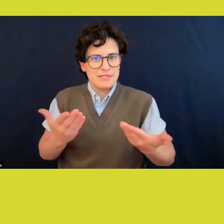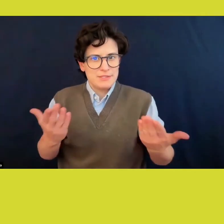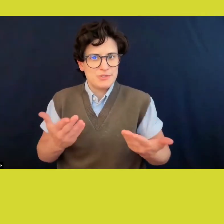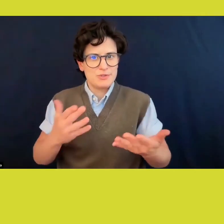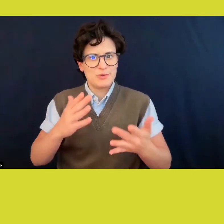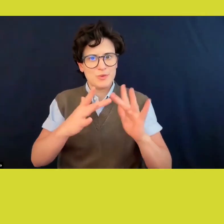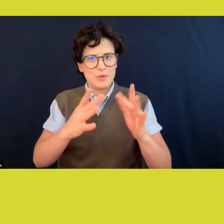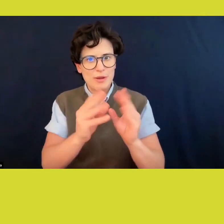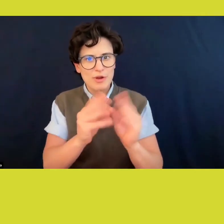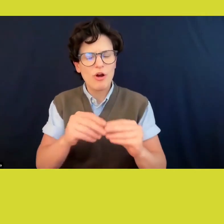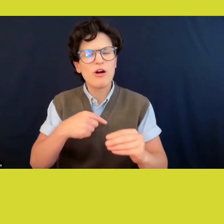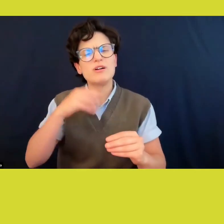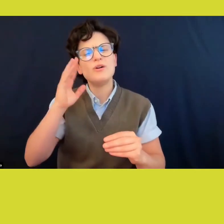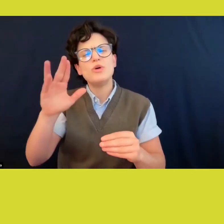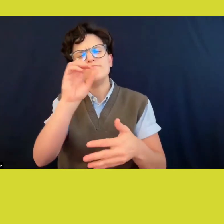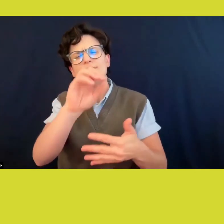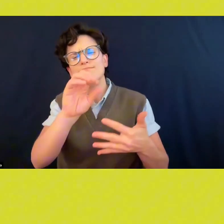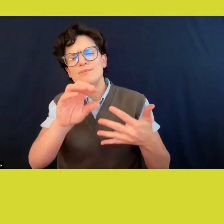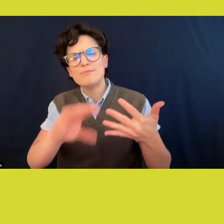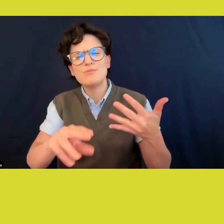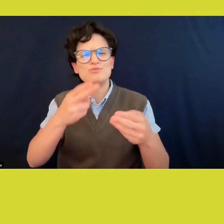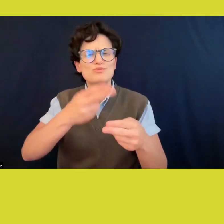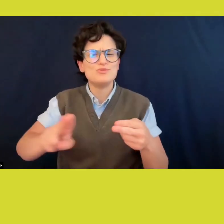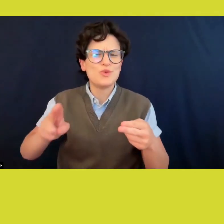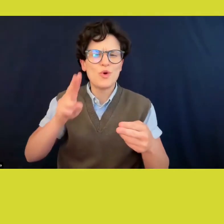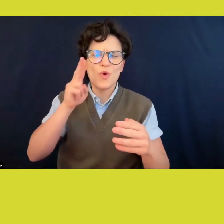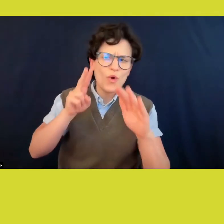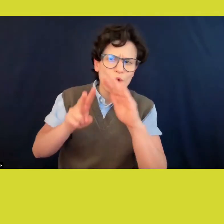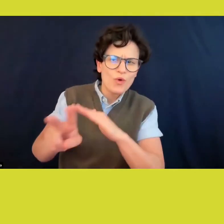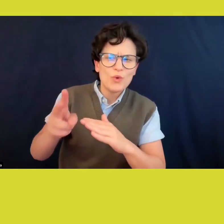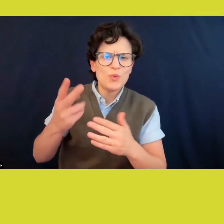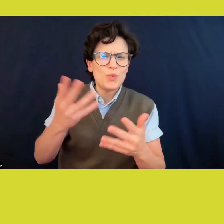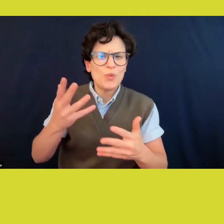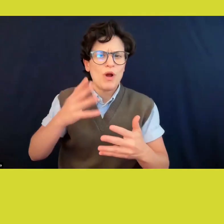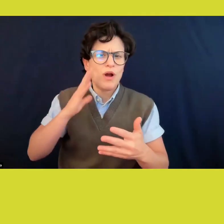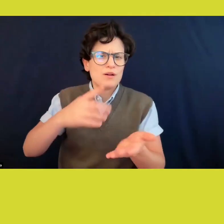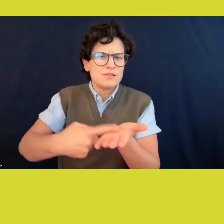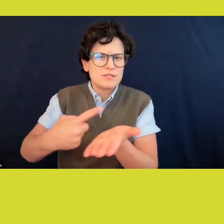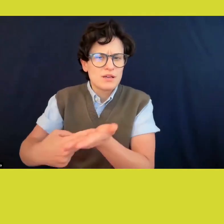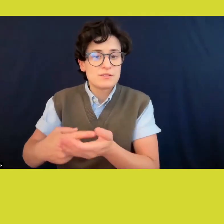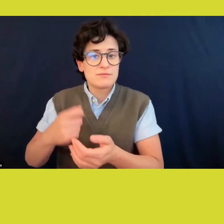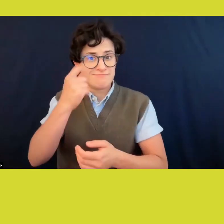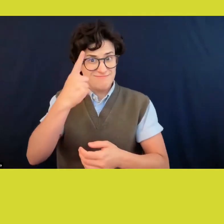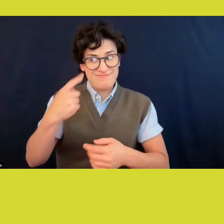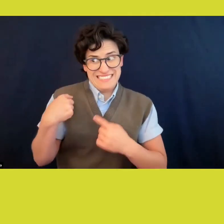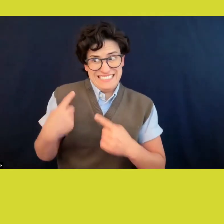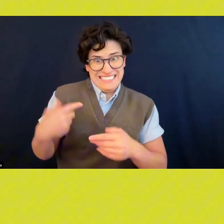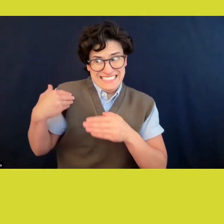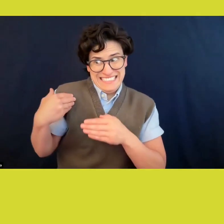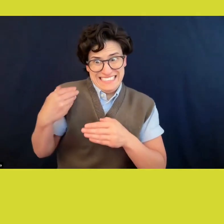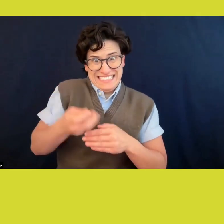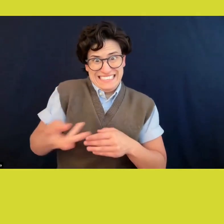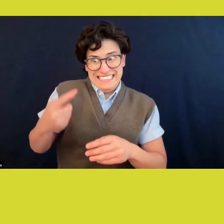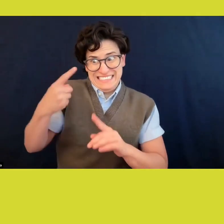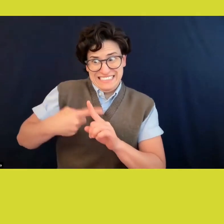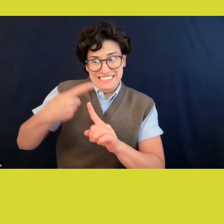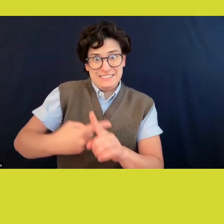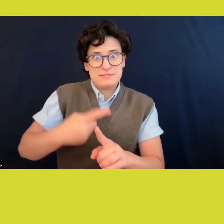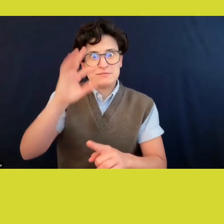what the panel will cover. So in recent months federal housing policy has changed dramatically and taken a